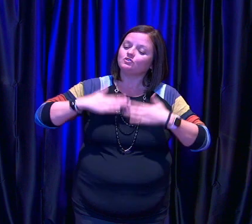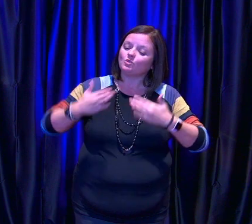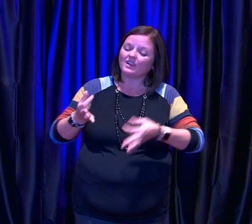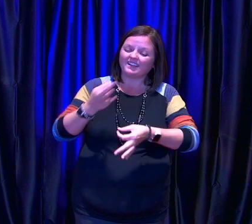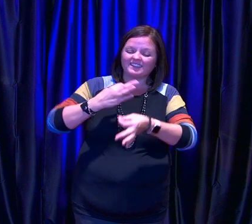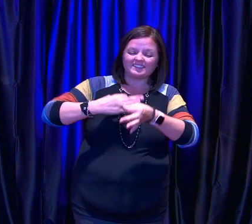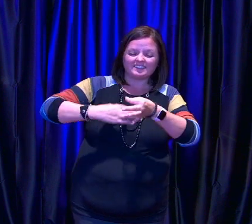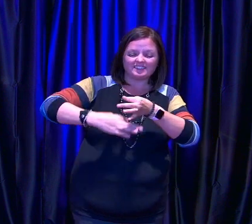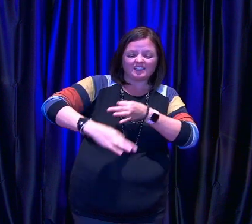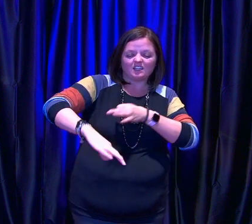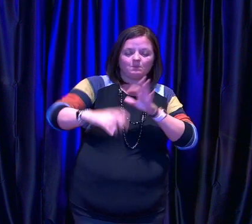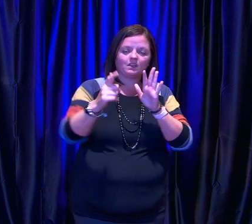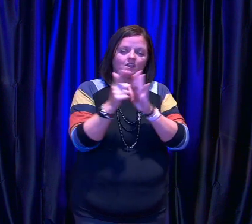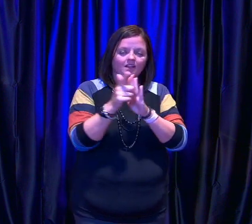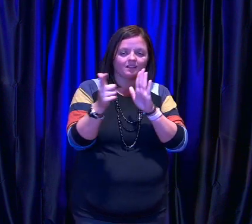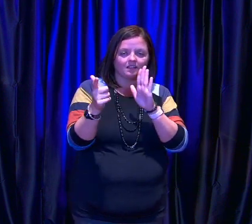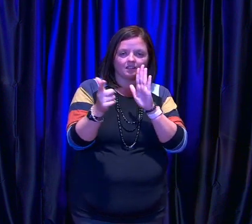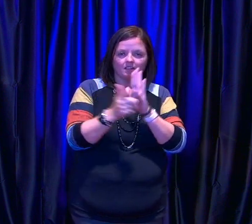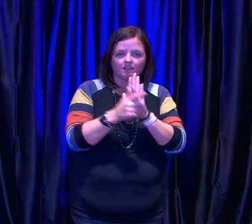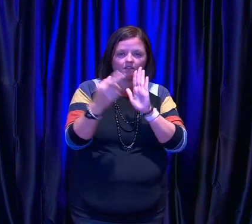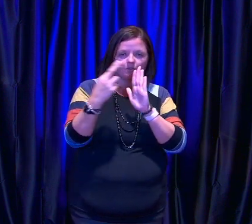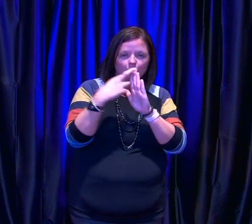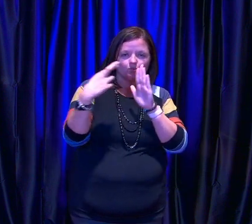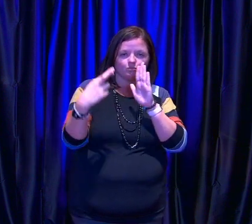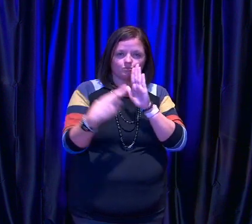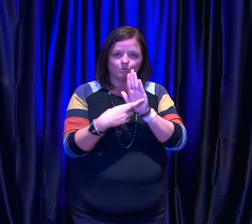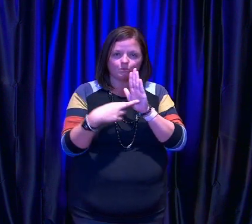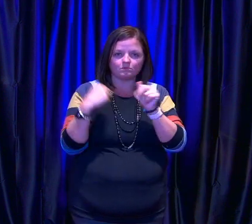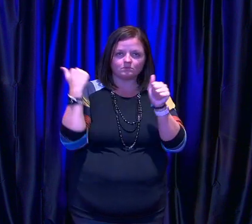a legalistic rule to follow